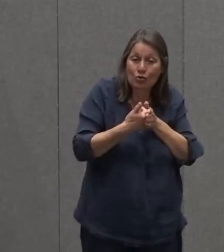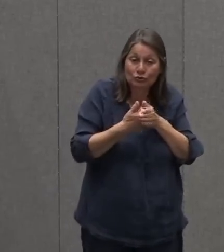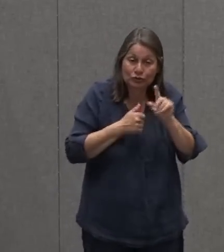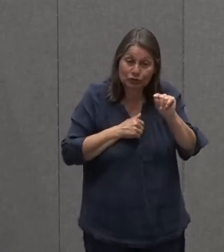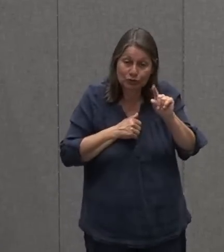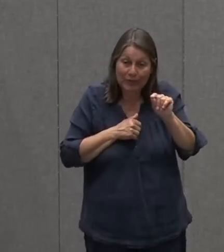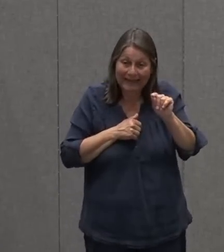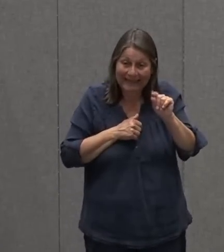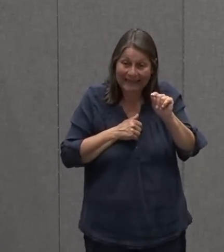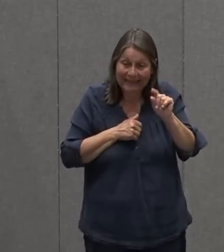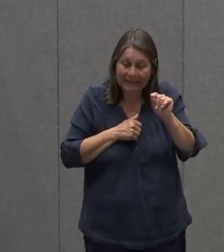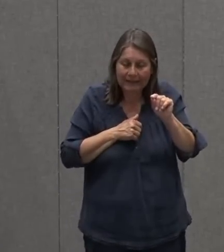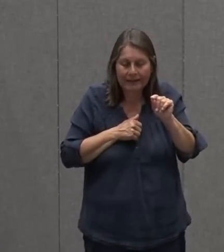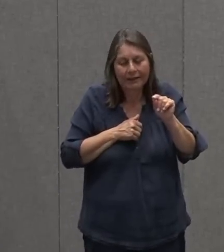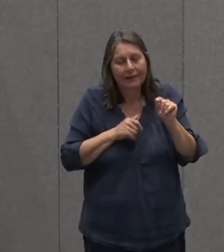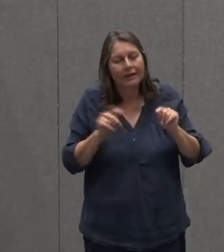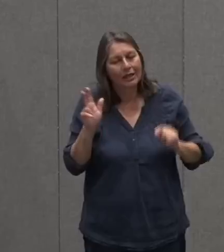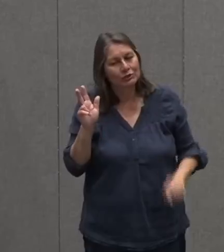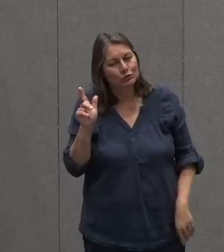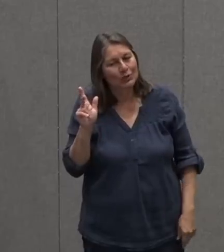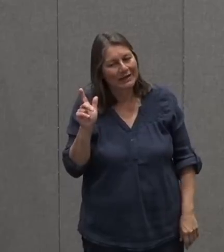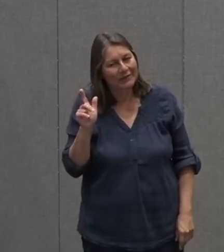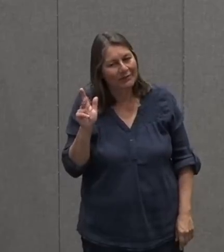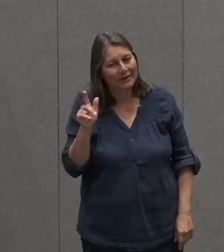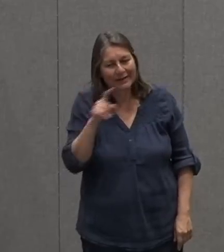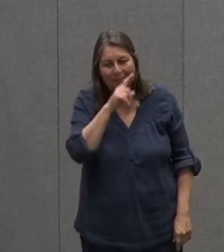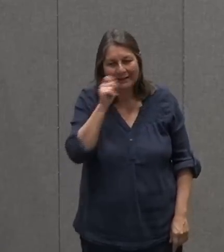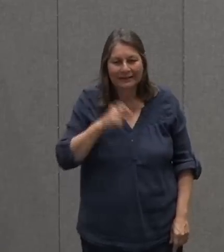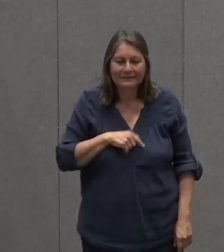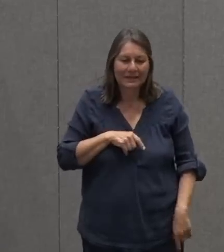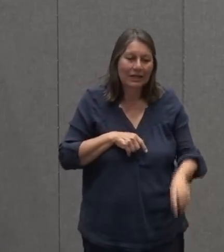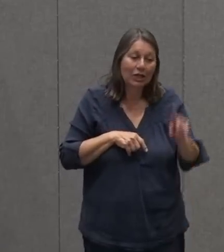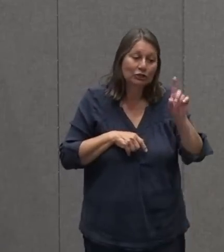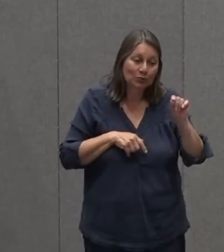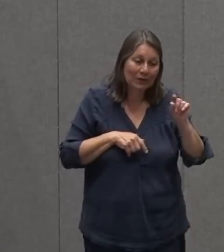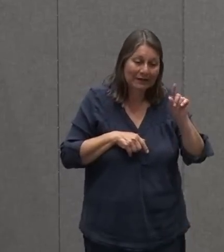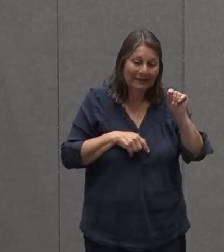is gonna be 23 because it is only three away from our 20.